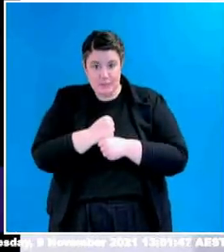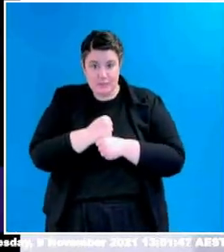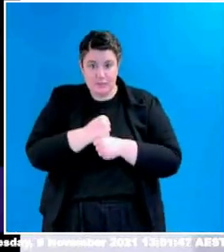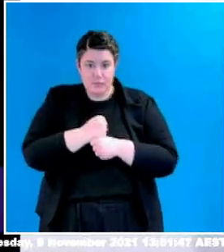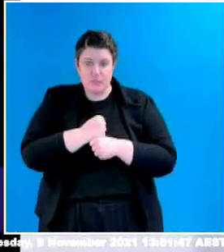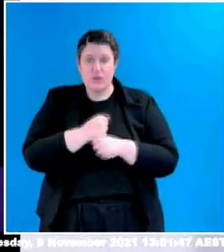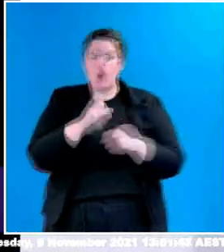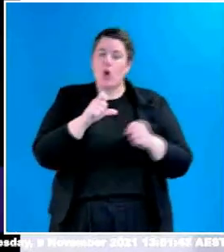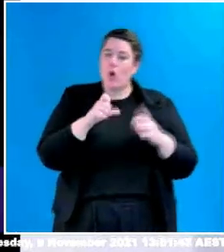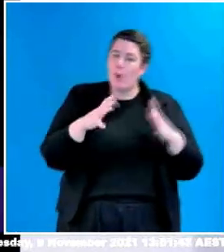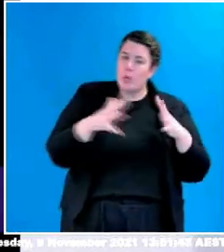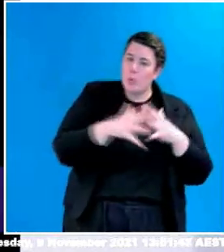interchangeably.